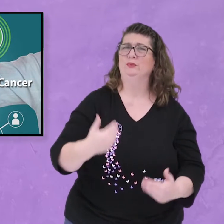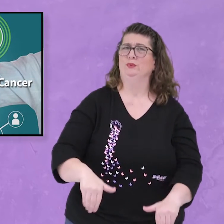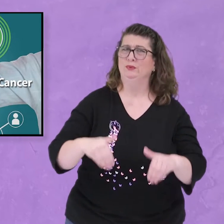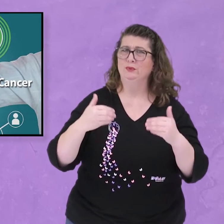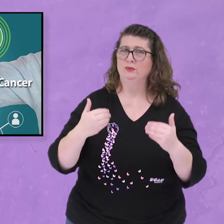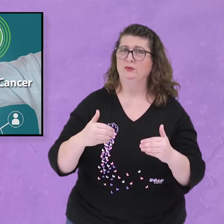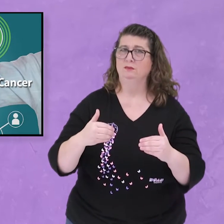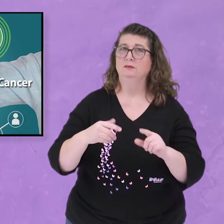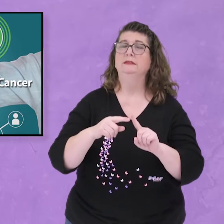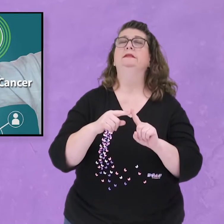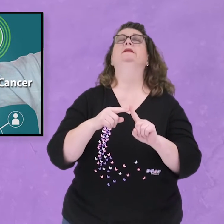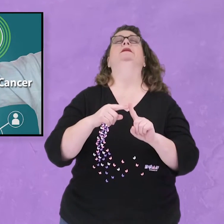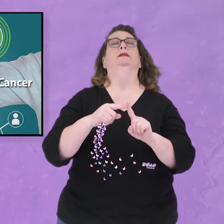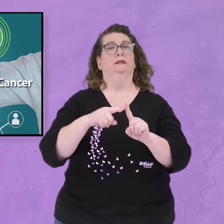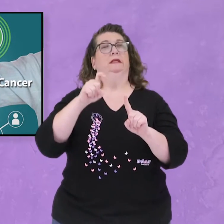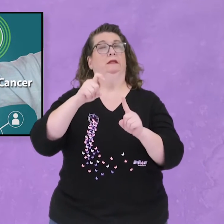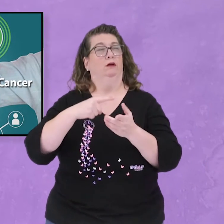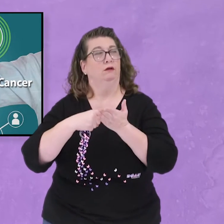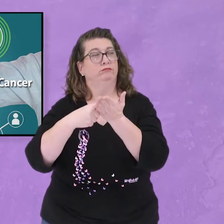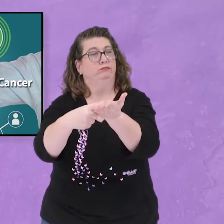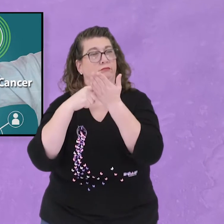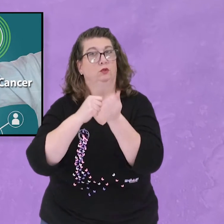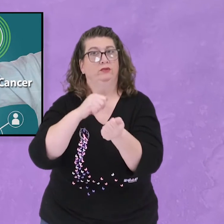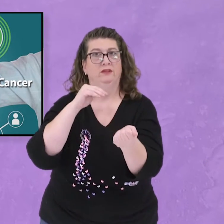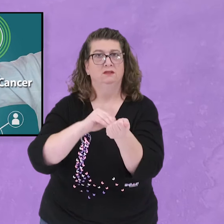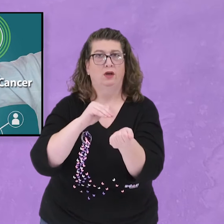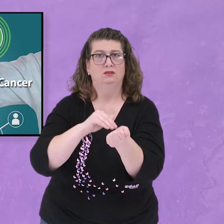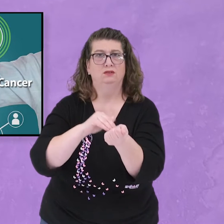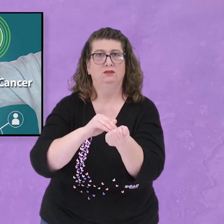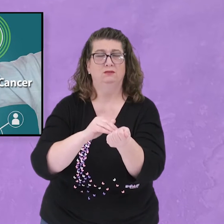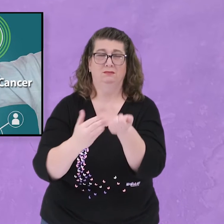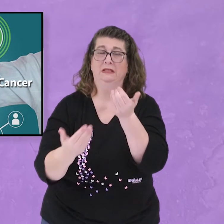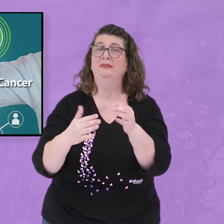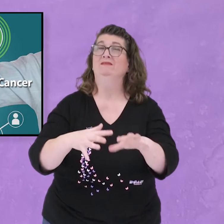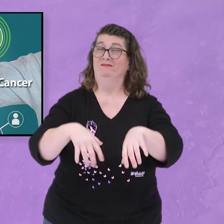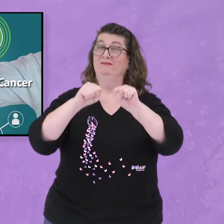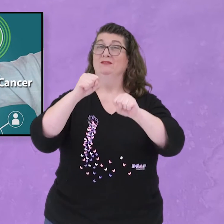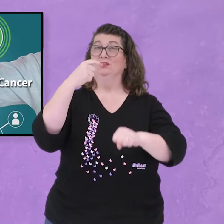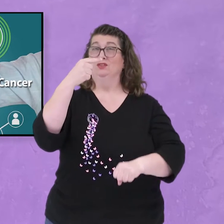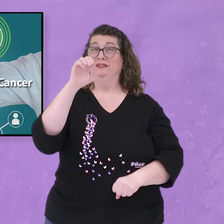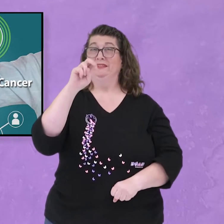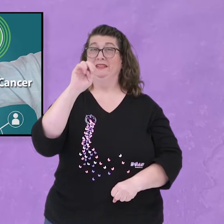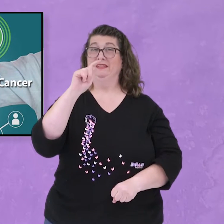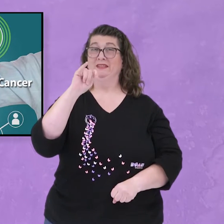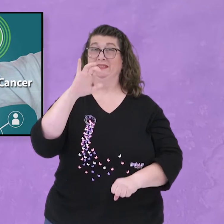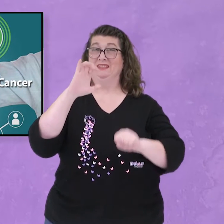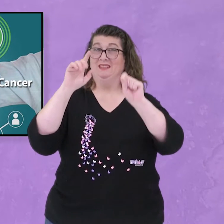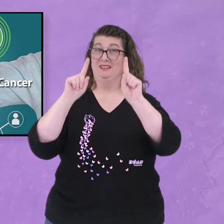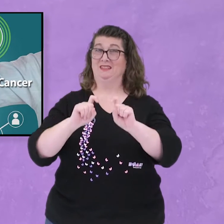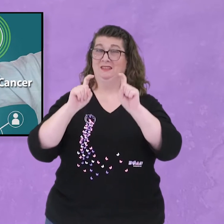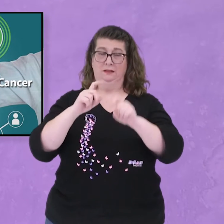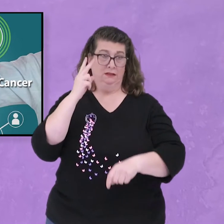they need to discuss with their doctor and consider doing a genetic test.